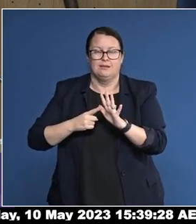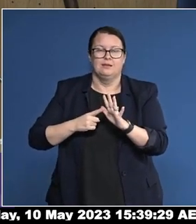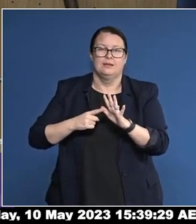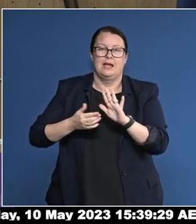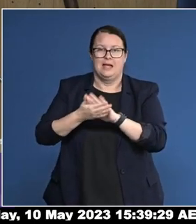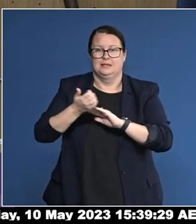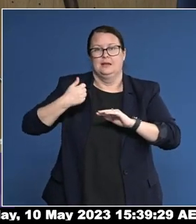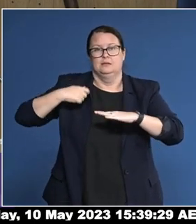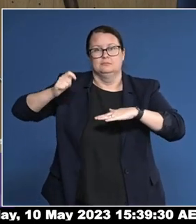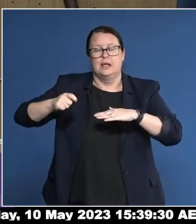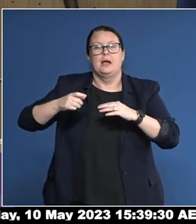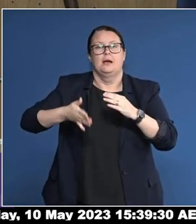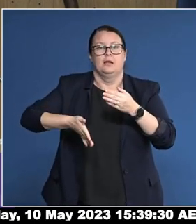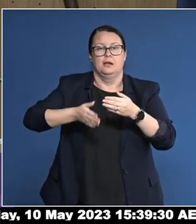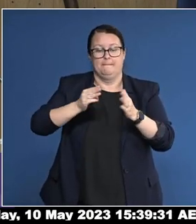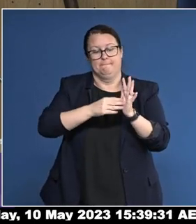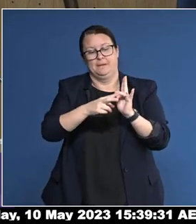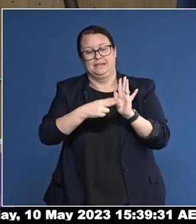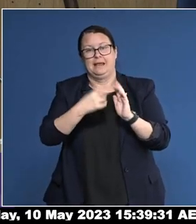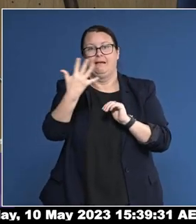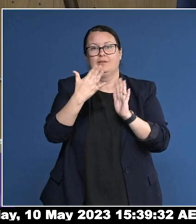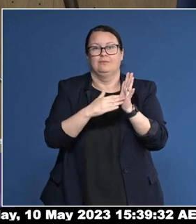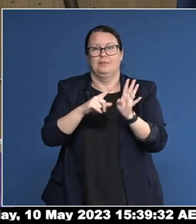Monday, 15 May 2023.